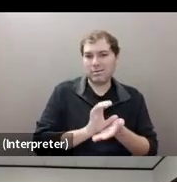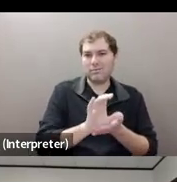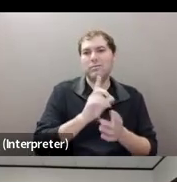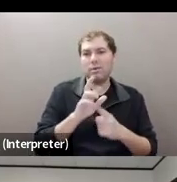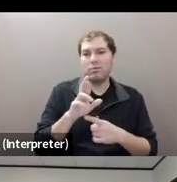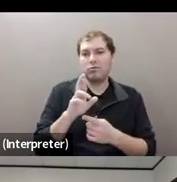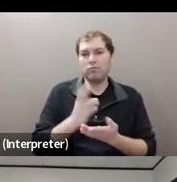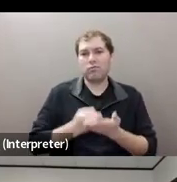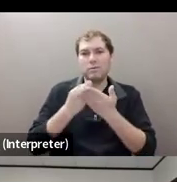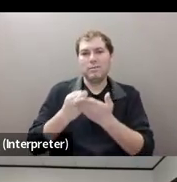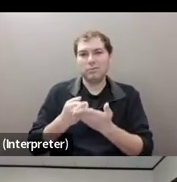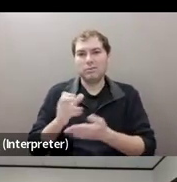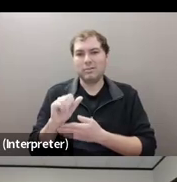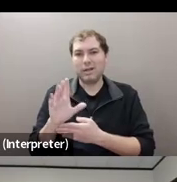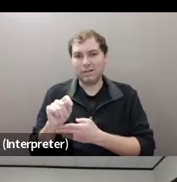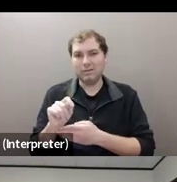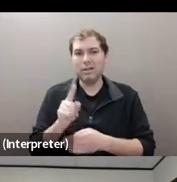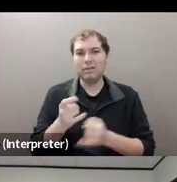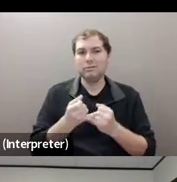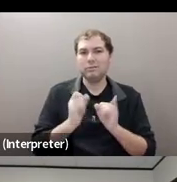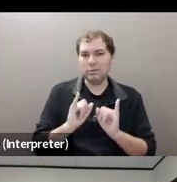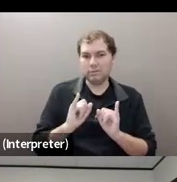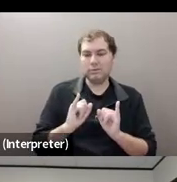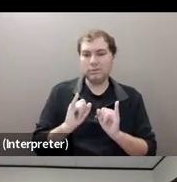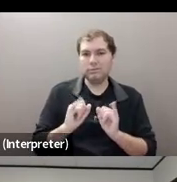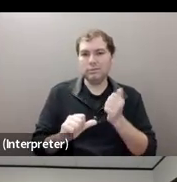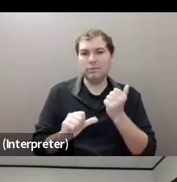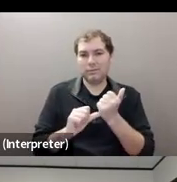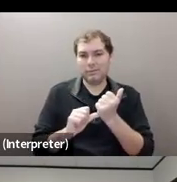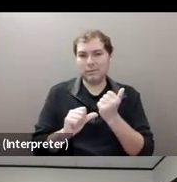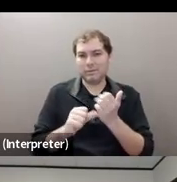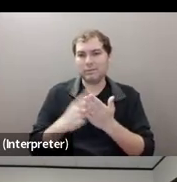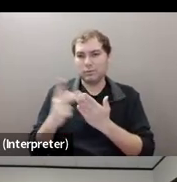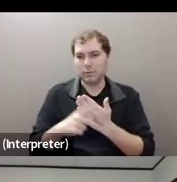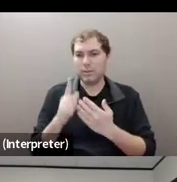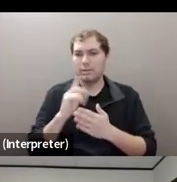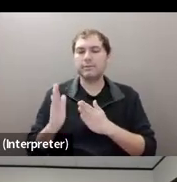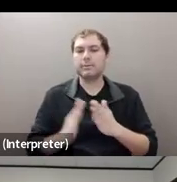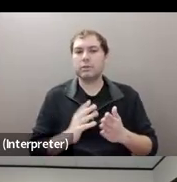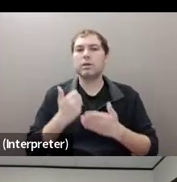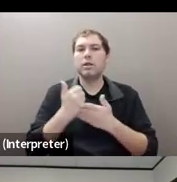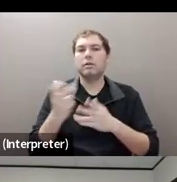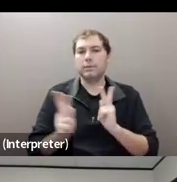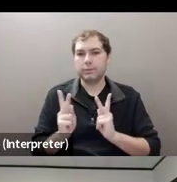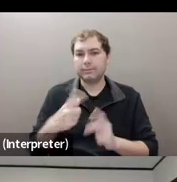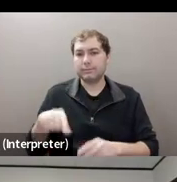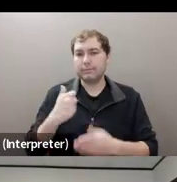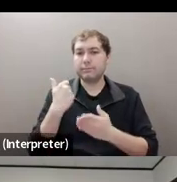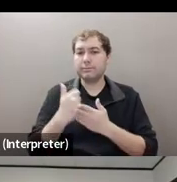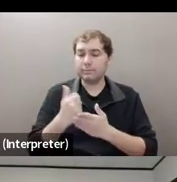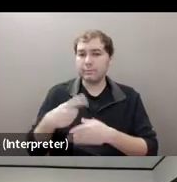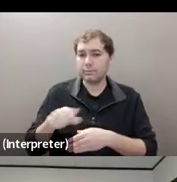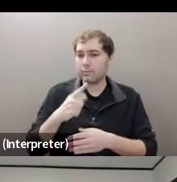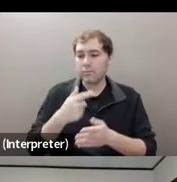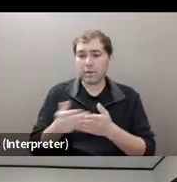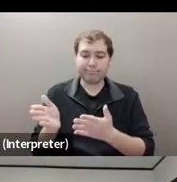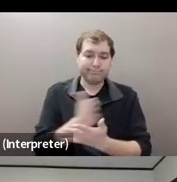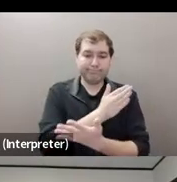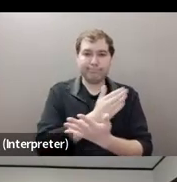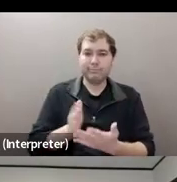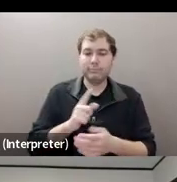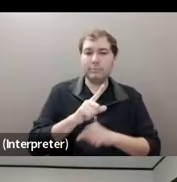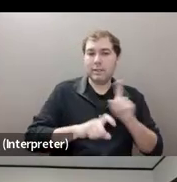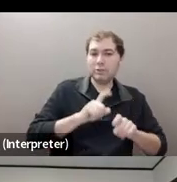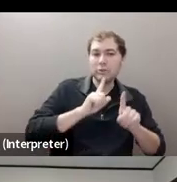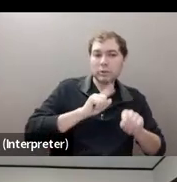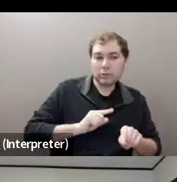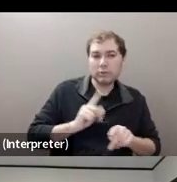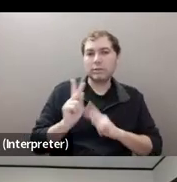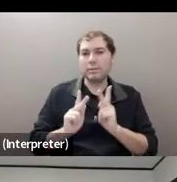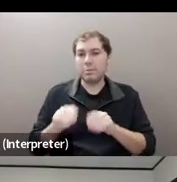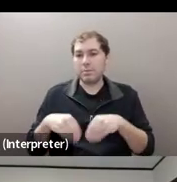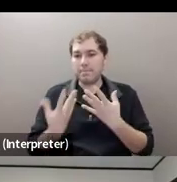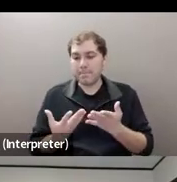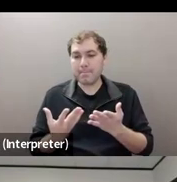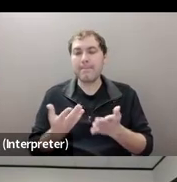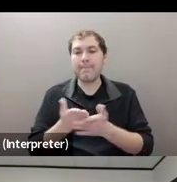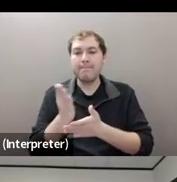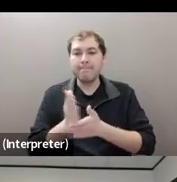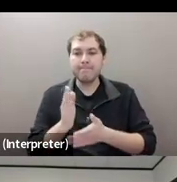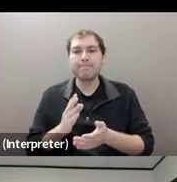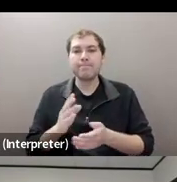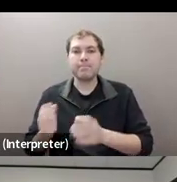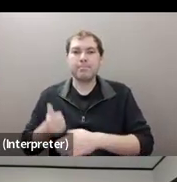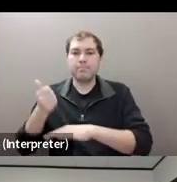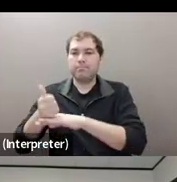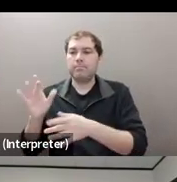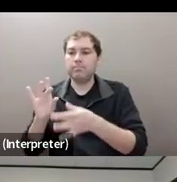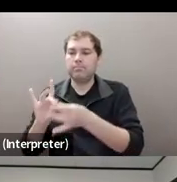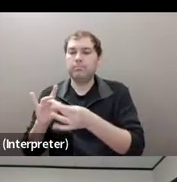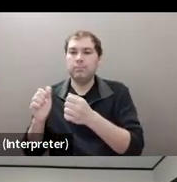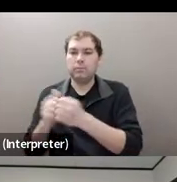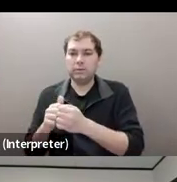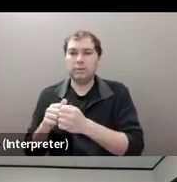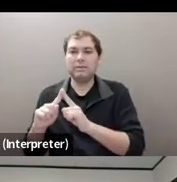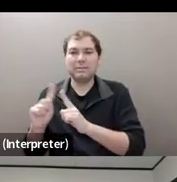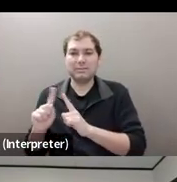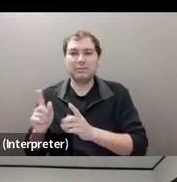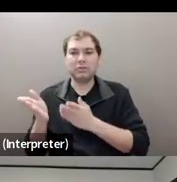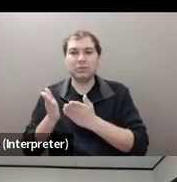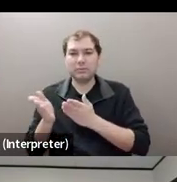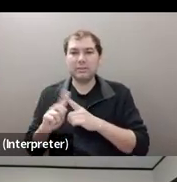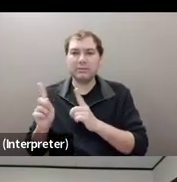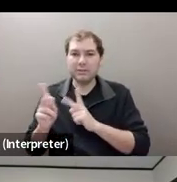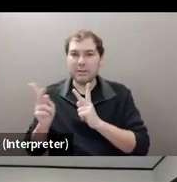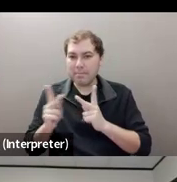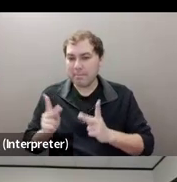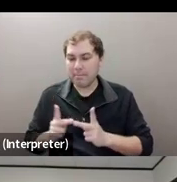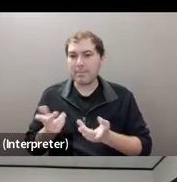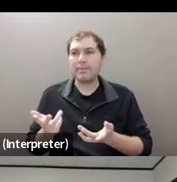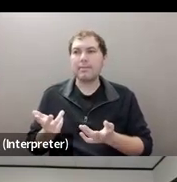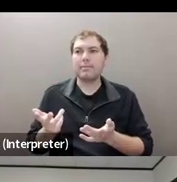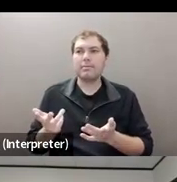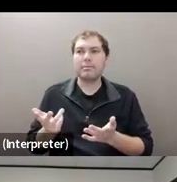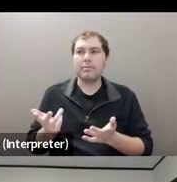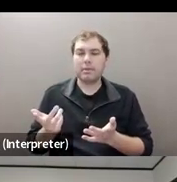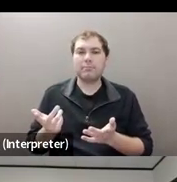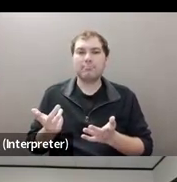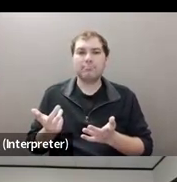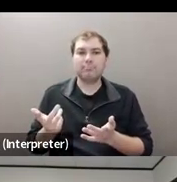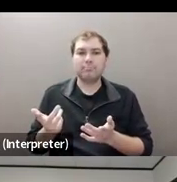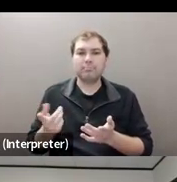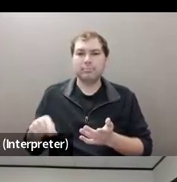Rebecca - APRIL: And it's an independent advocacy program designed to help people, and it will help them, maybe anywhere from answering questions, giving people some information about their rights, putting them in connection with other services or places. They can go and deal, and will actually